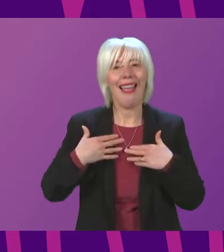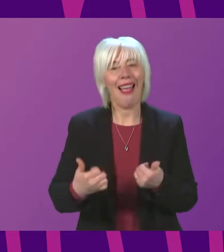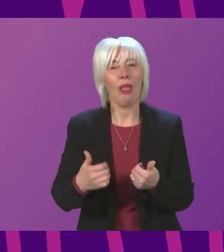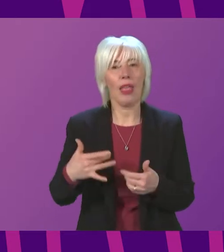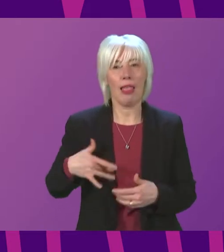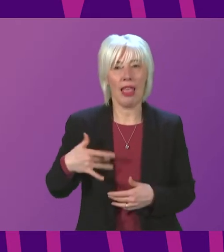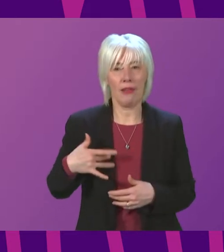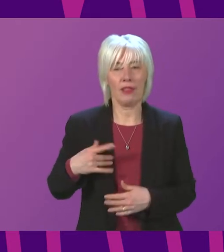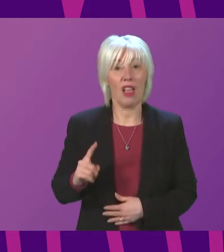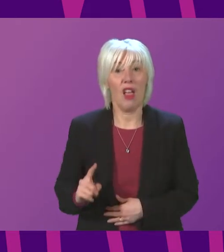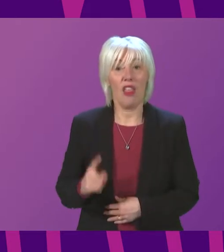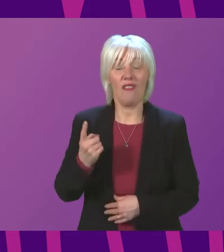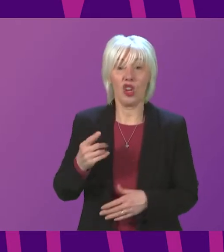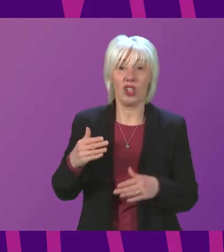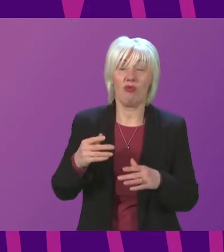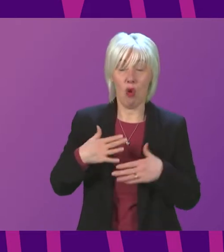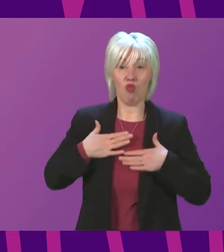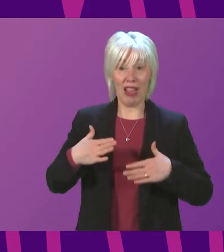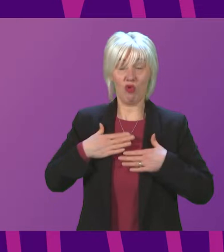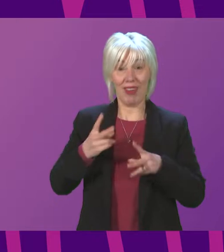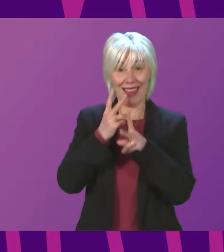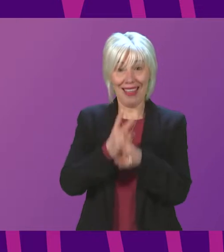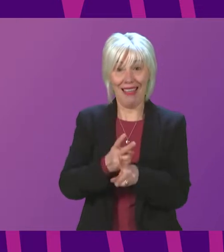The first respiratory care action plan for Scotland was published last year.